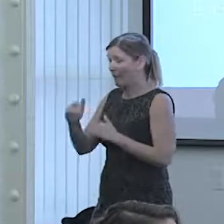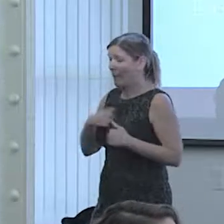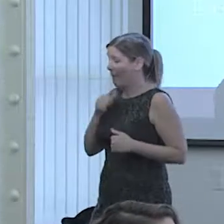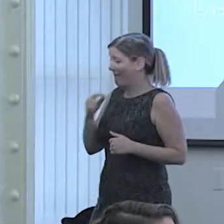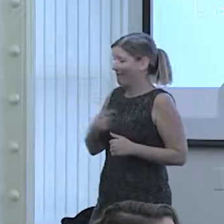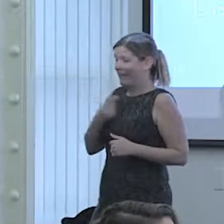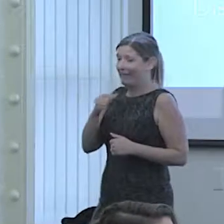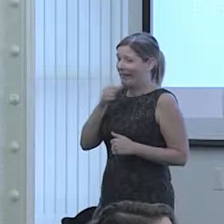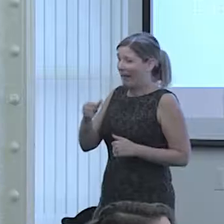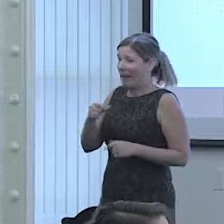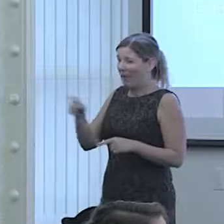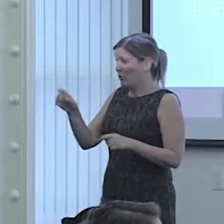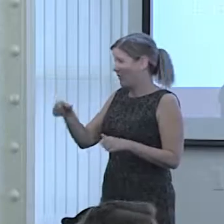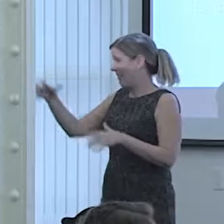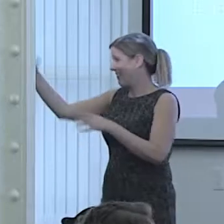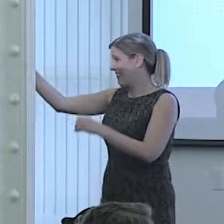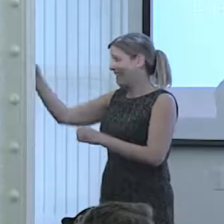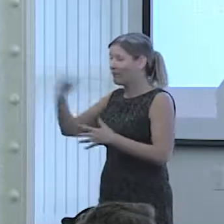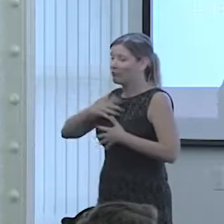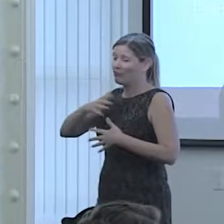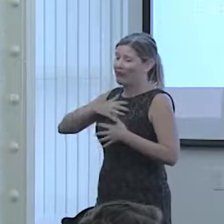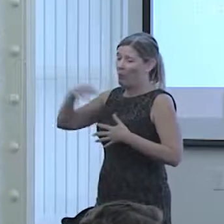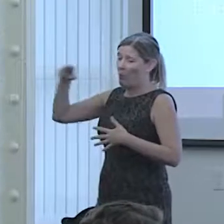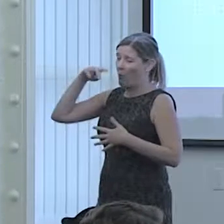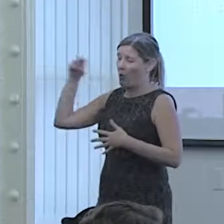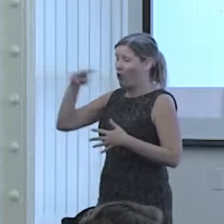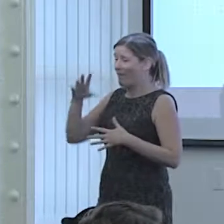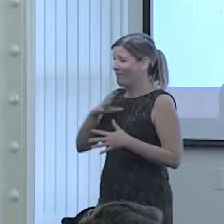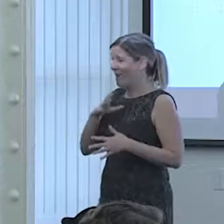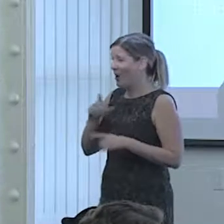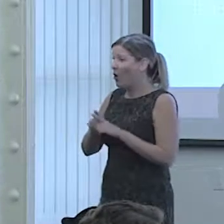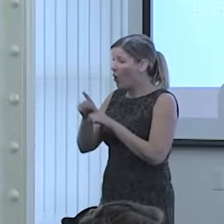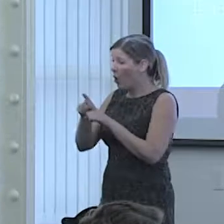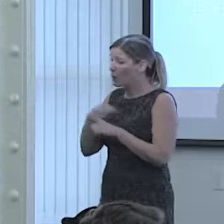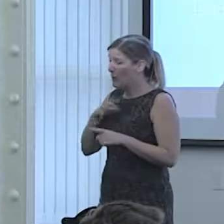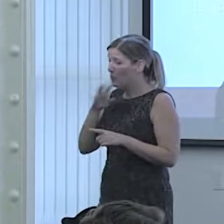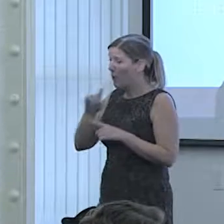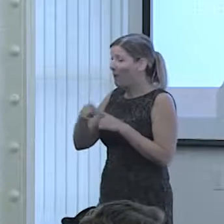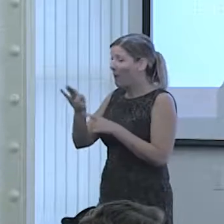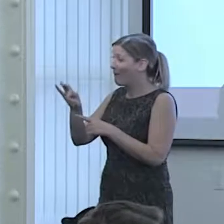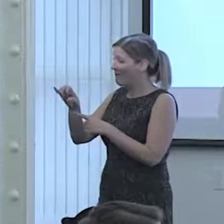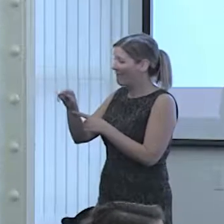It's okay to go out and like do a breather. I might also be talking about fetishizing gen as well,